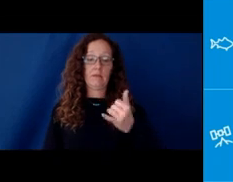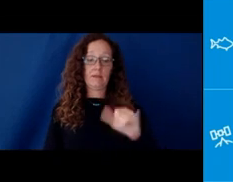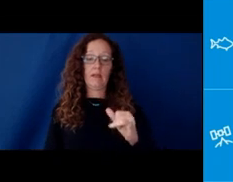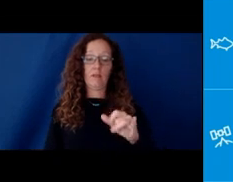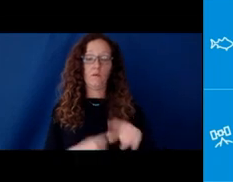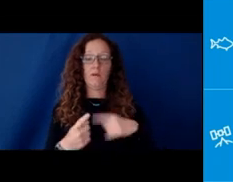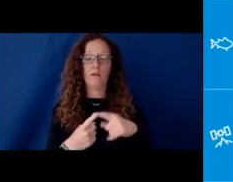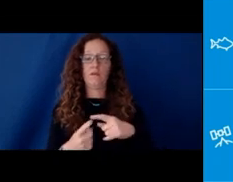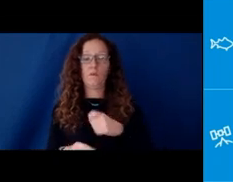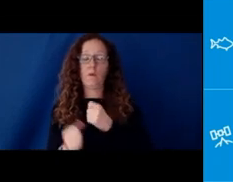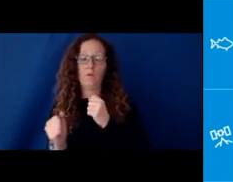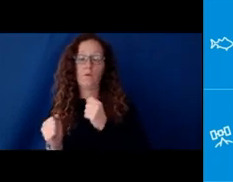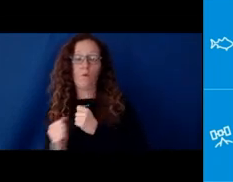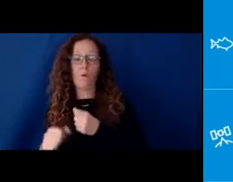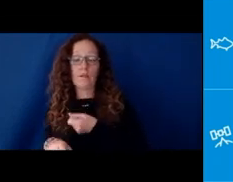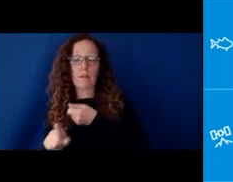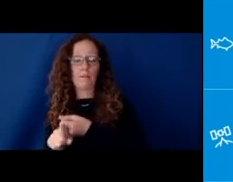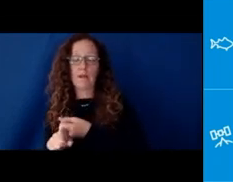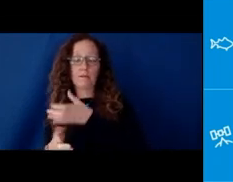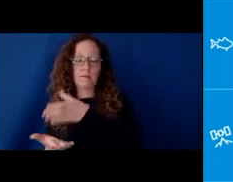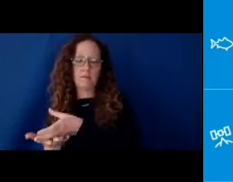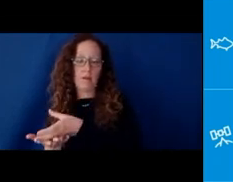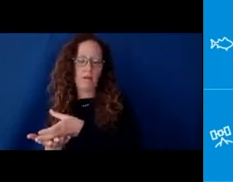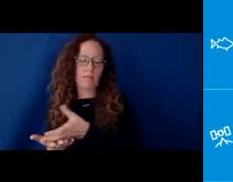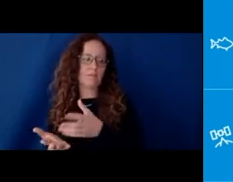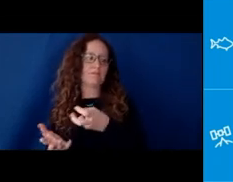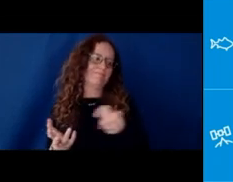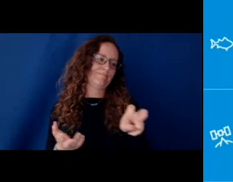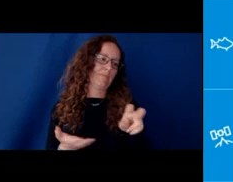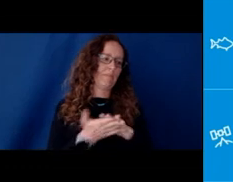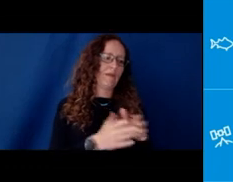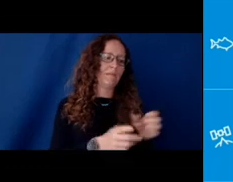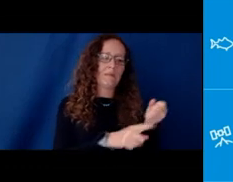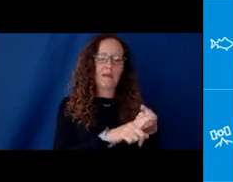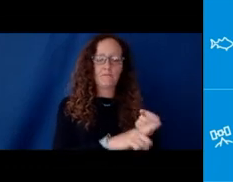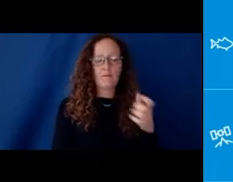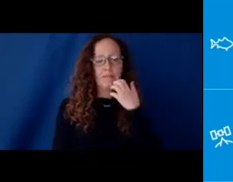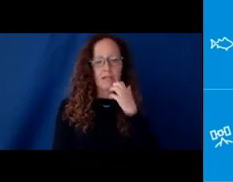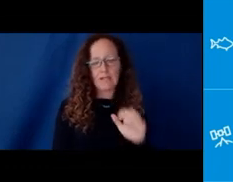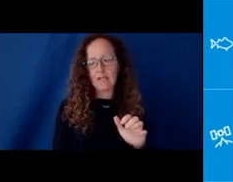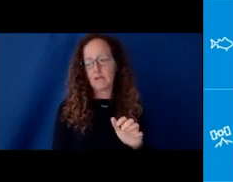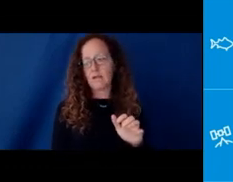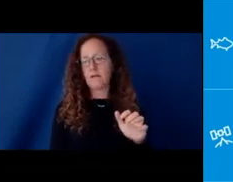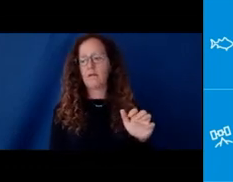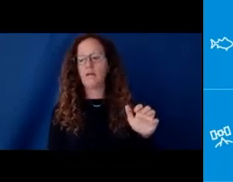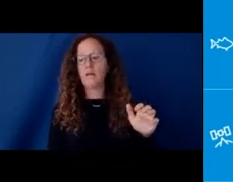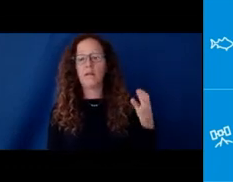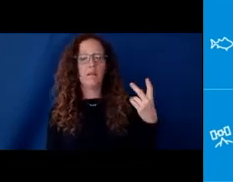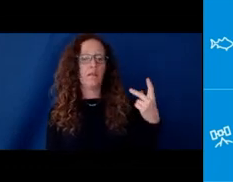heat starts to increase. And the magenta dot is meant to denote an exceptionally high risk point,